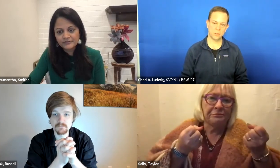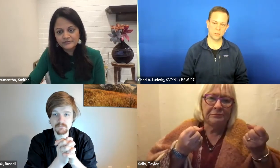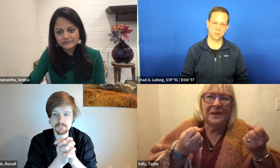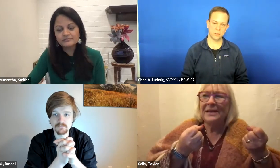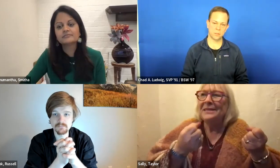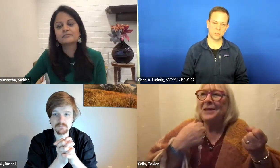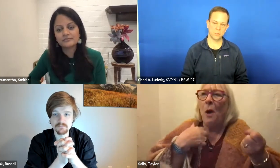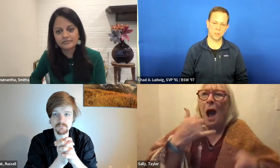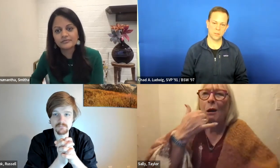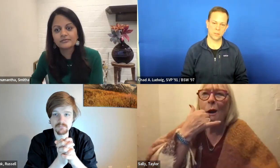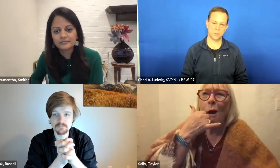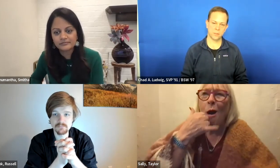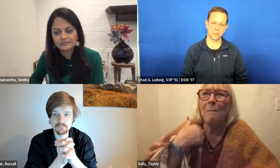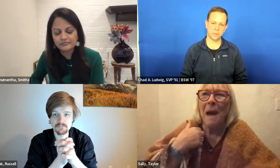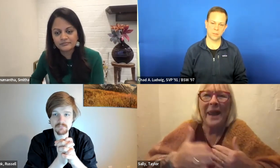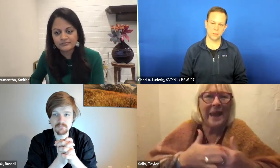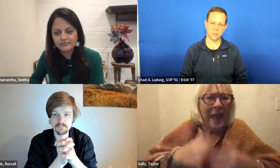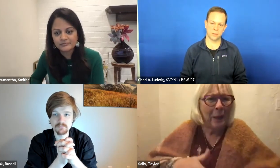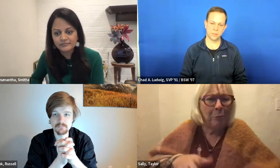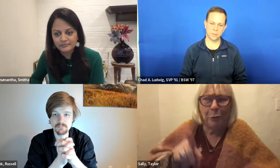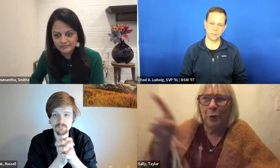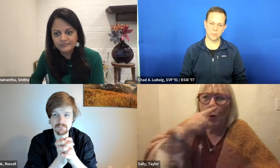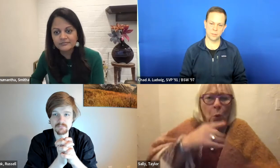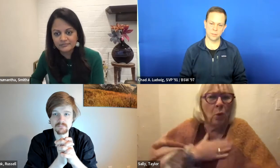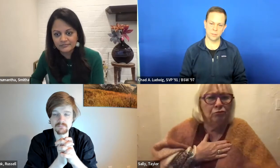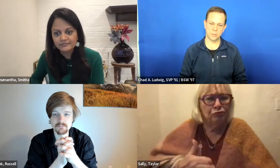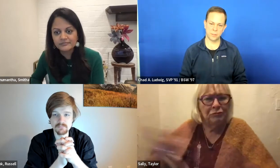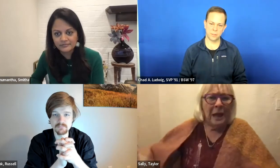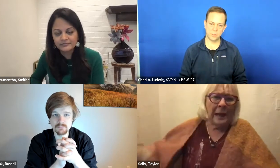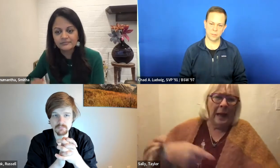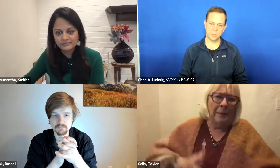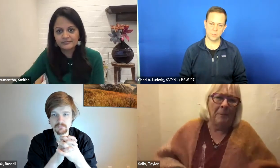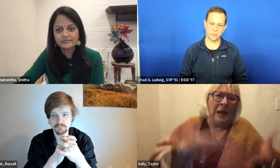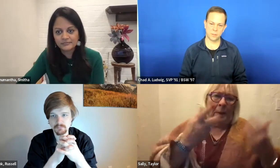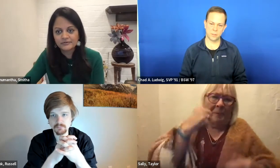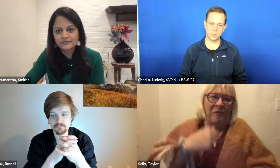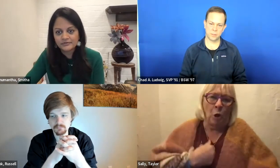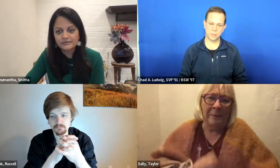and I, unfortunately, could not pick him up myself. so I had to call my neighbor, who was absolutely willing